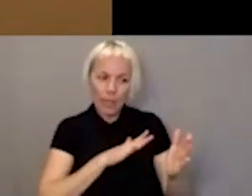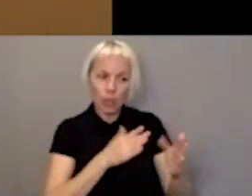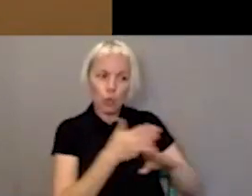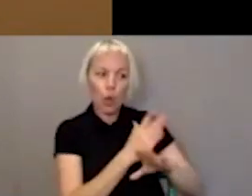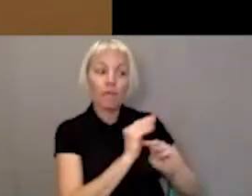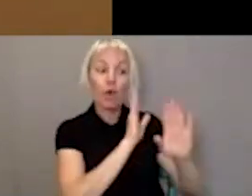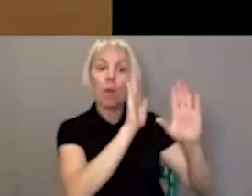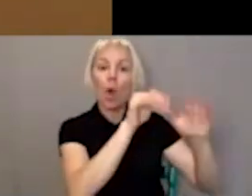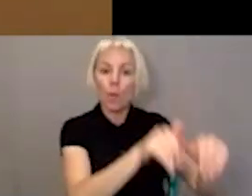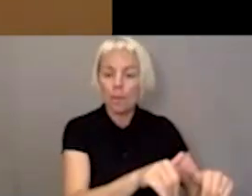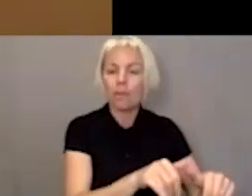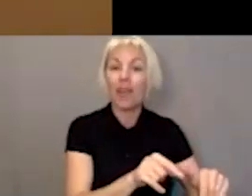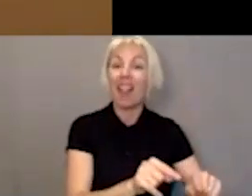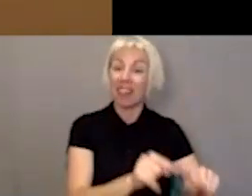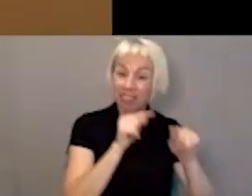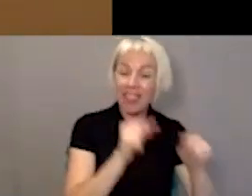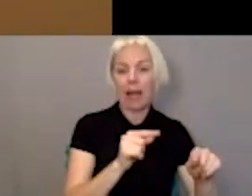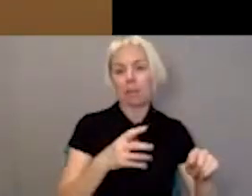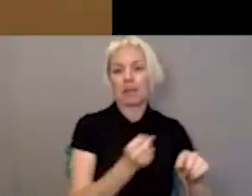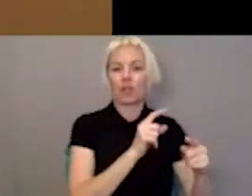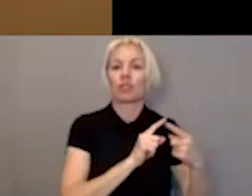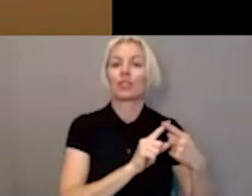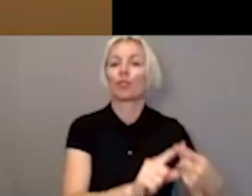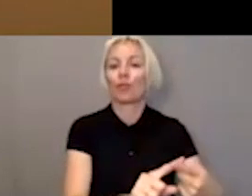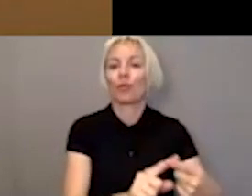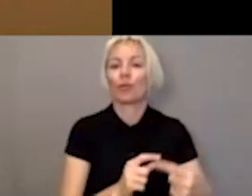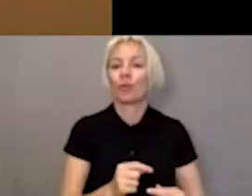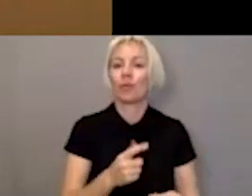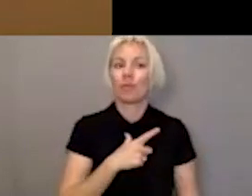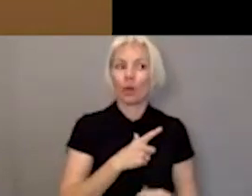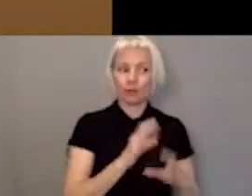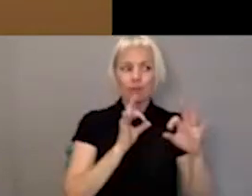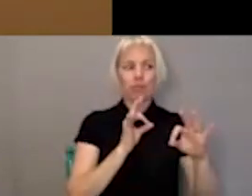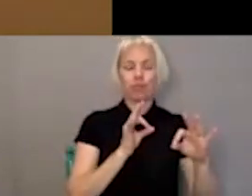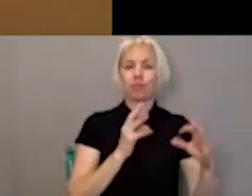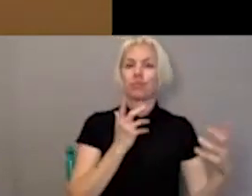for people to manage both family, work, and life, I think that would be really disappointing